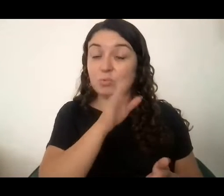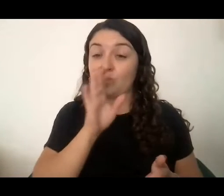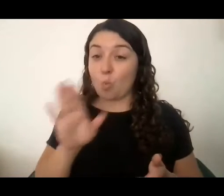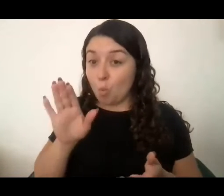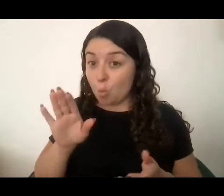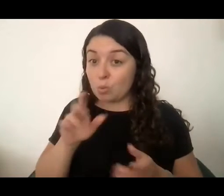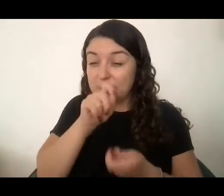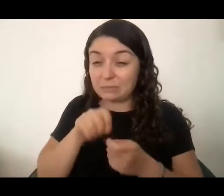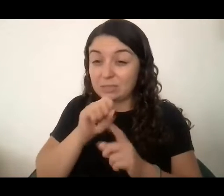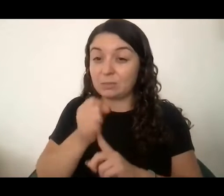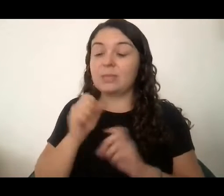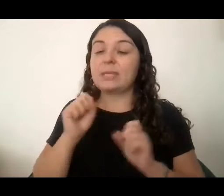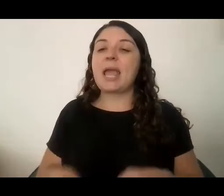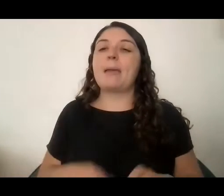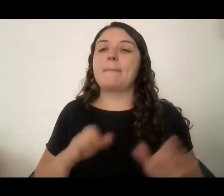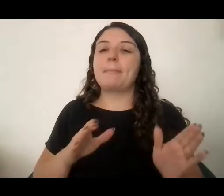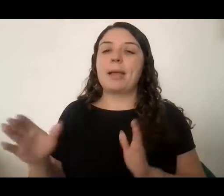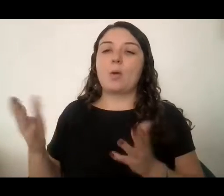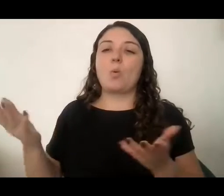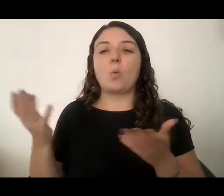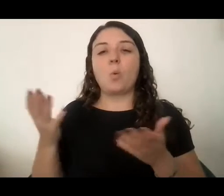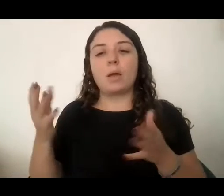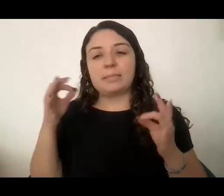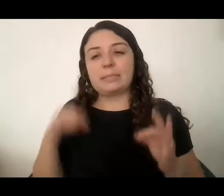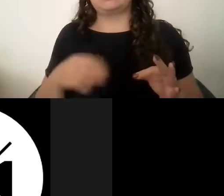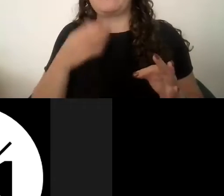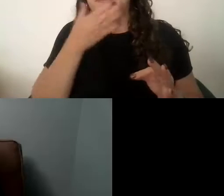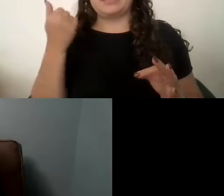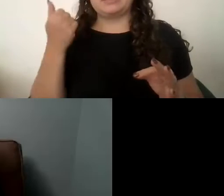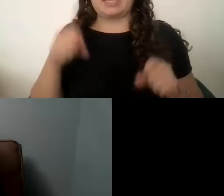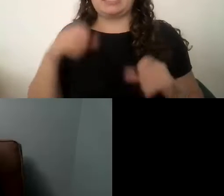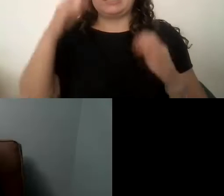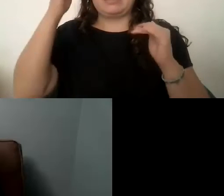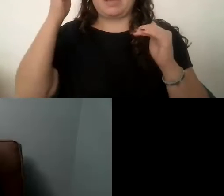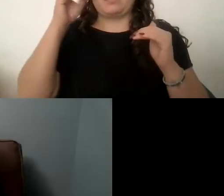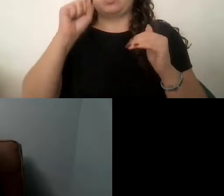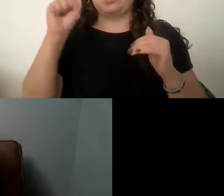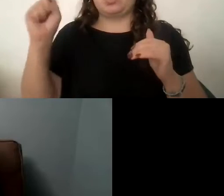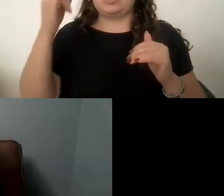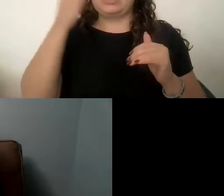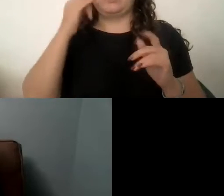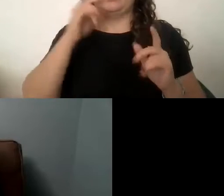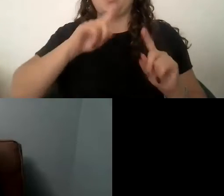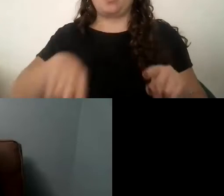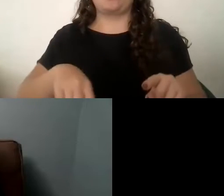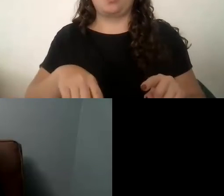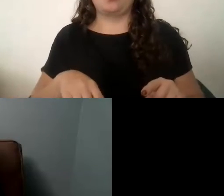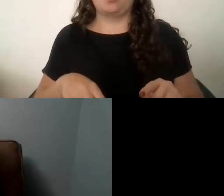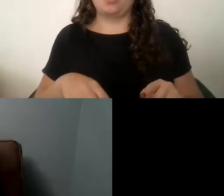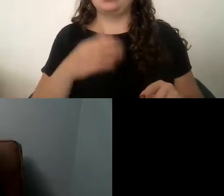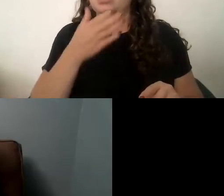of think through what the decision what you can expect Social Security will do when you report.